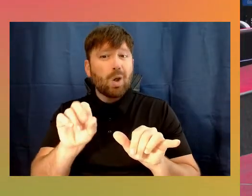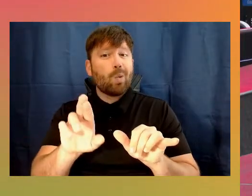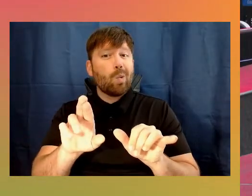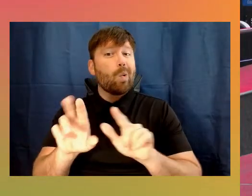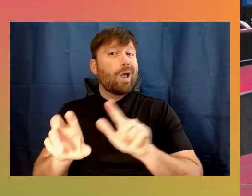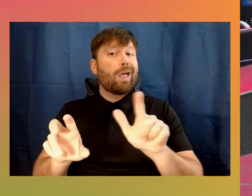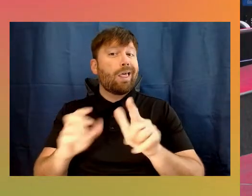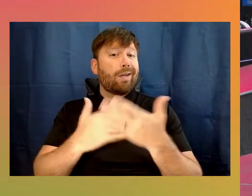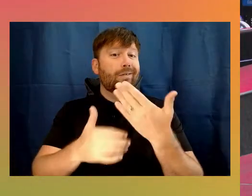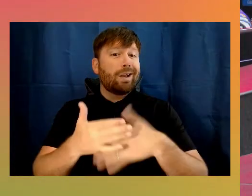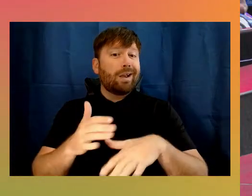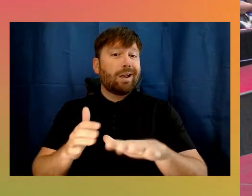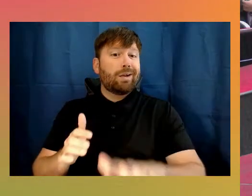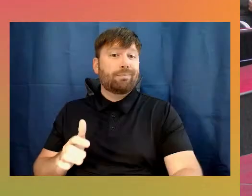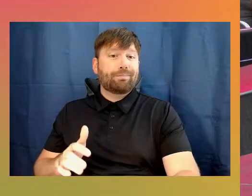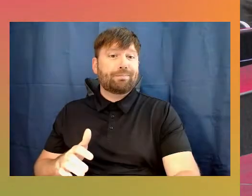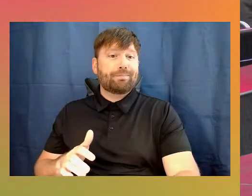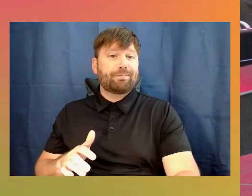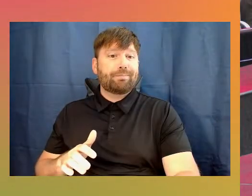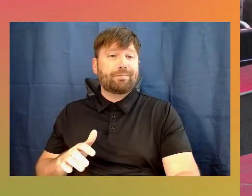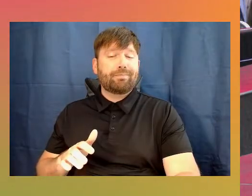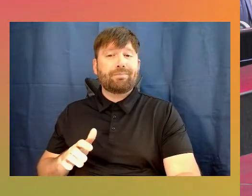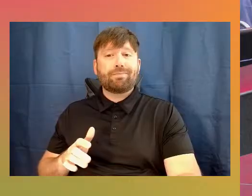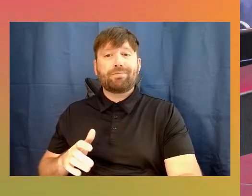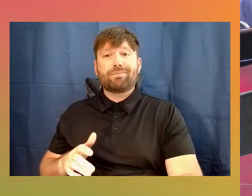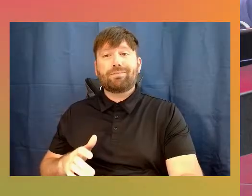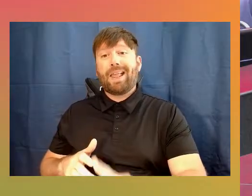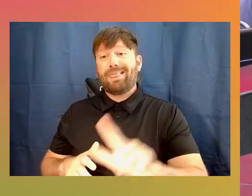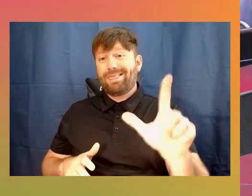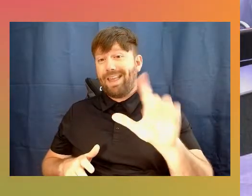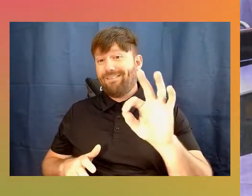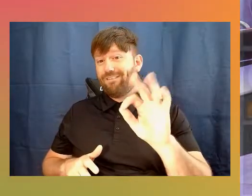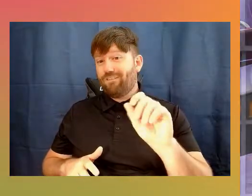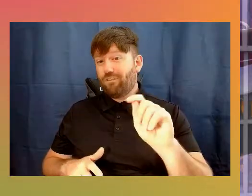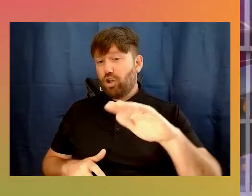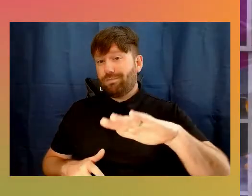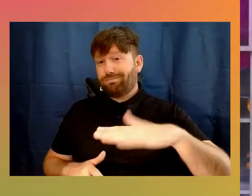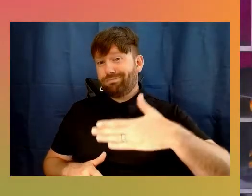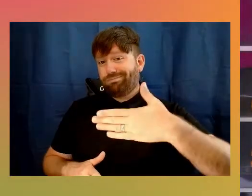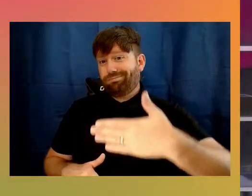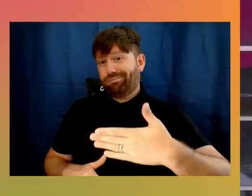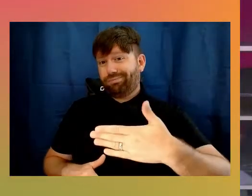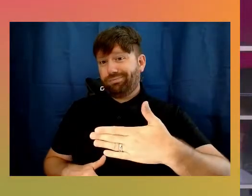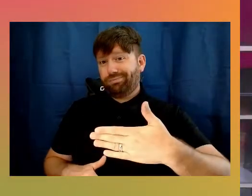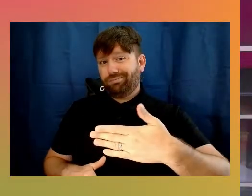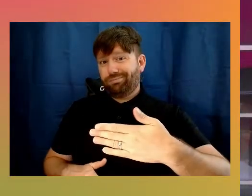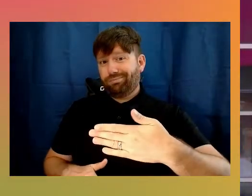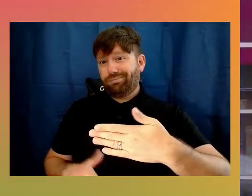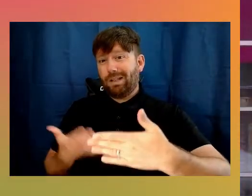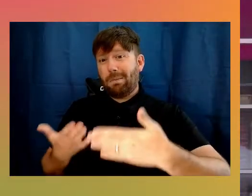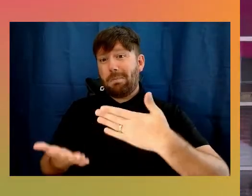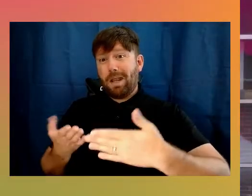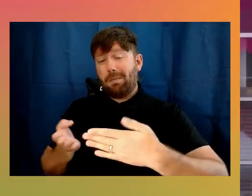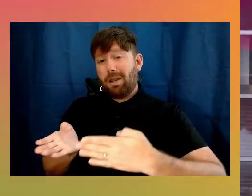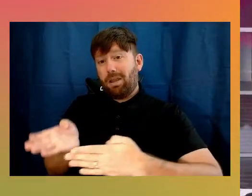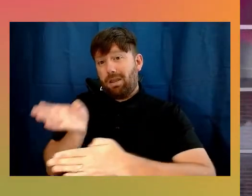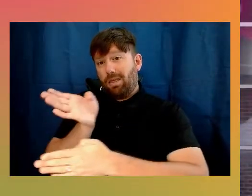LUNGE. YOU CAN STAY HERE, OR PLANT THE LEFT HAND TO START TO SHIFT ONTO THE OUTER EDGE OF THE LEFT